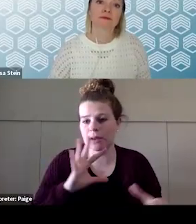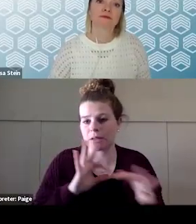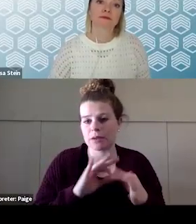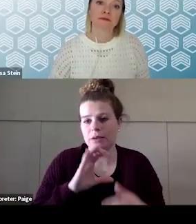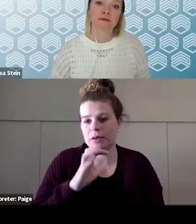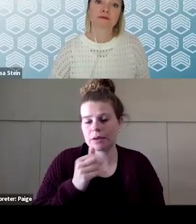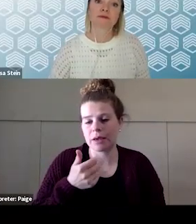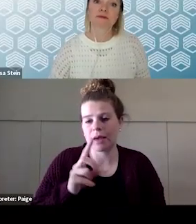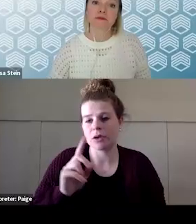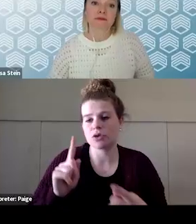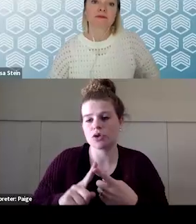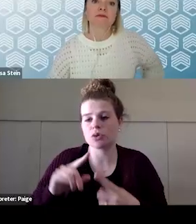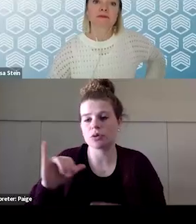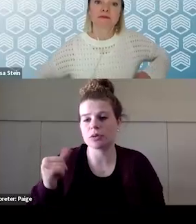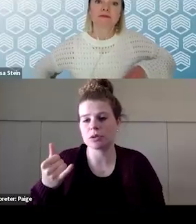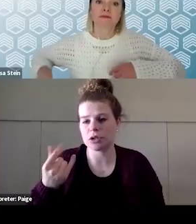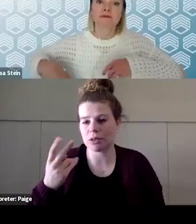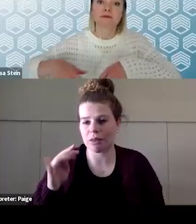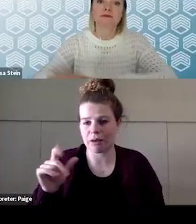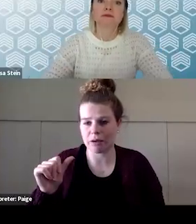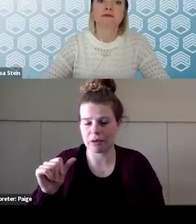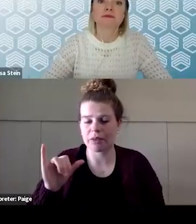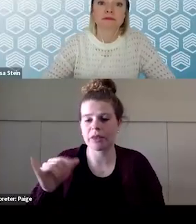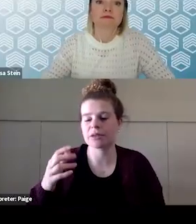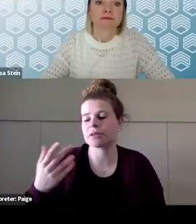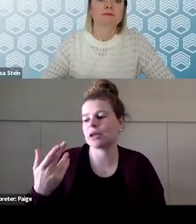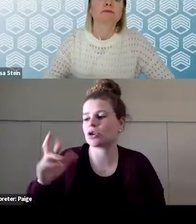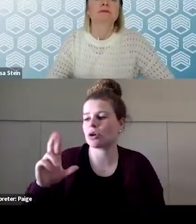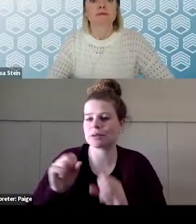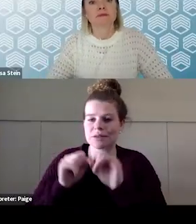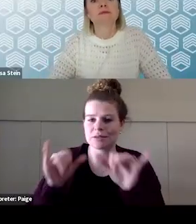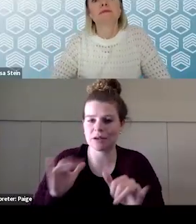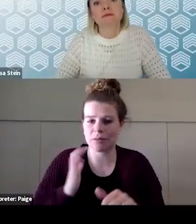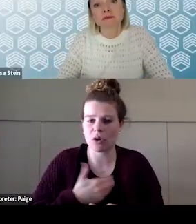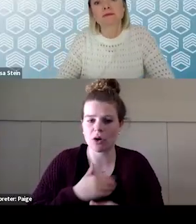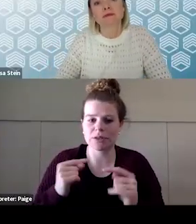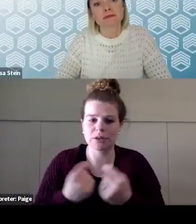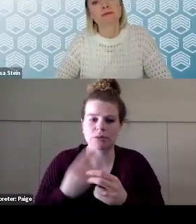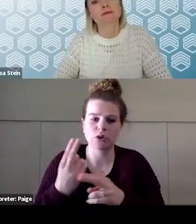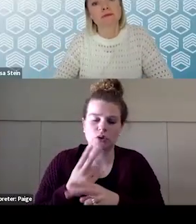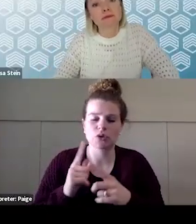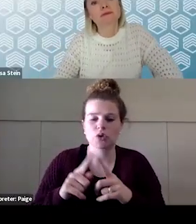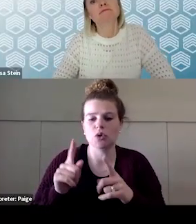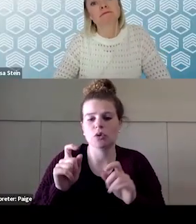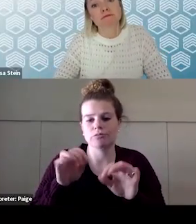which is the EHR system that our teams use to write notes for all of the calls.